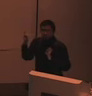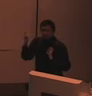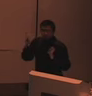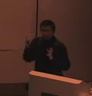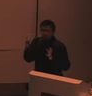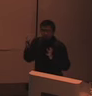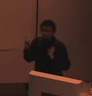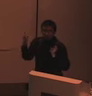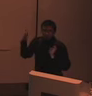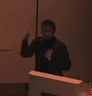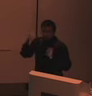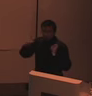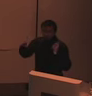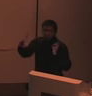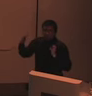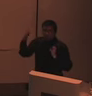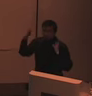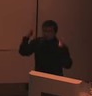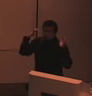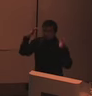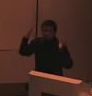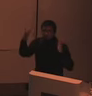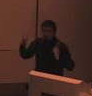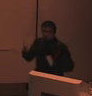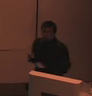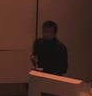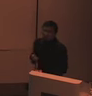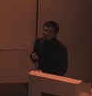small houses and electricity cables are surrounding you.